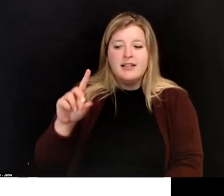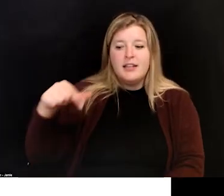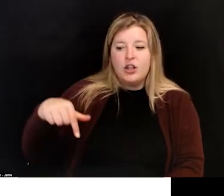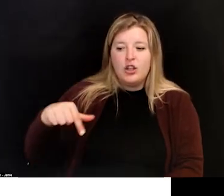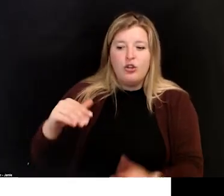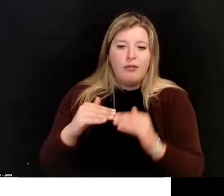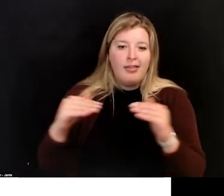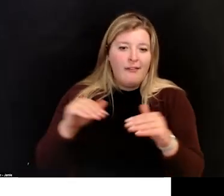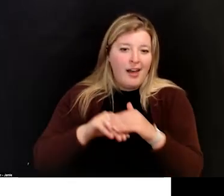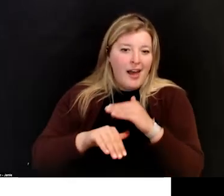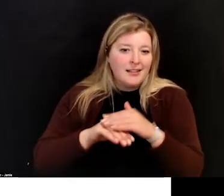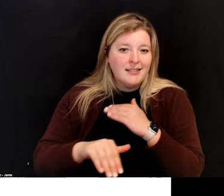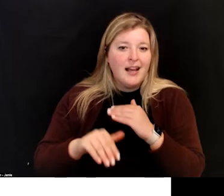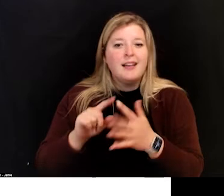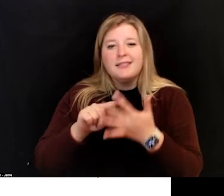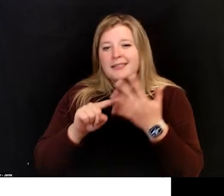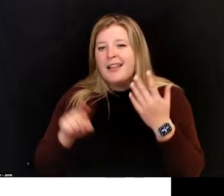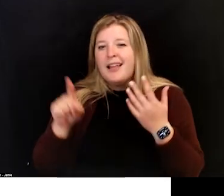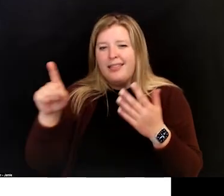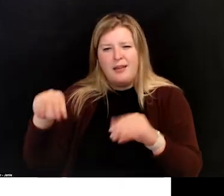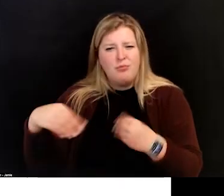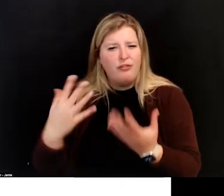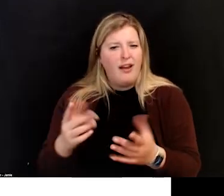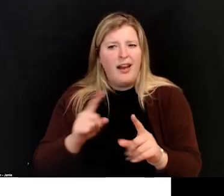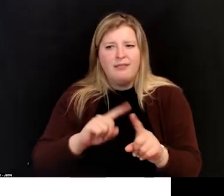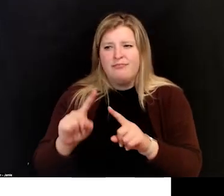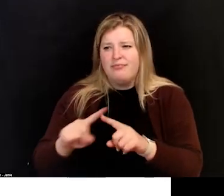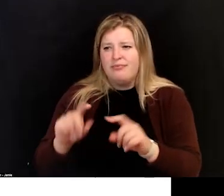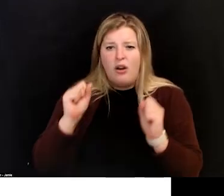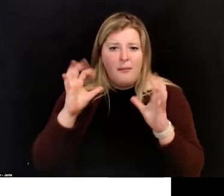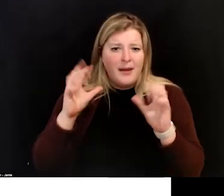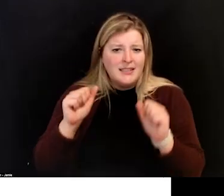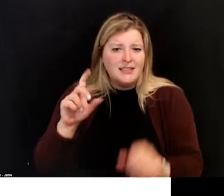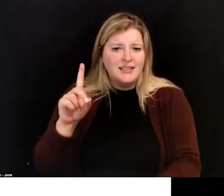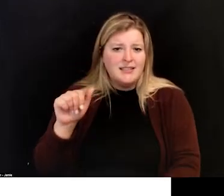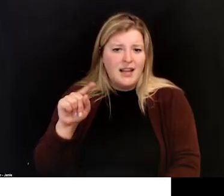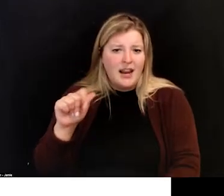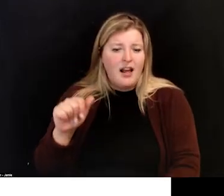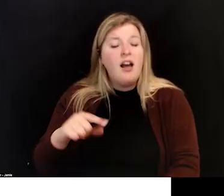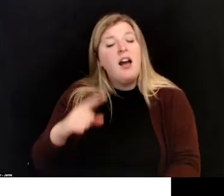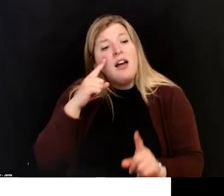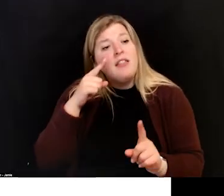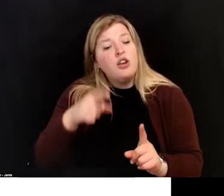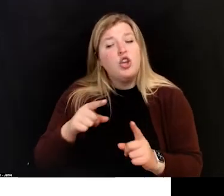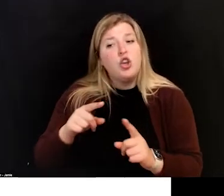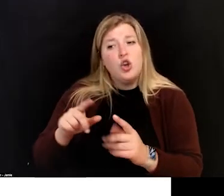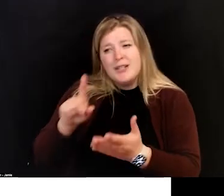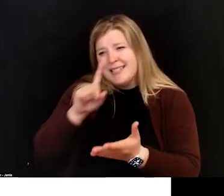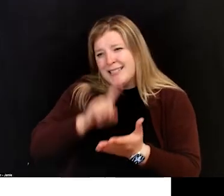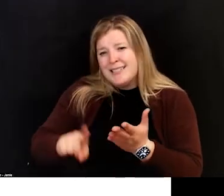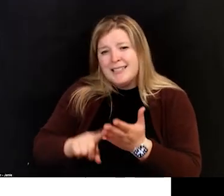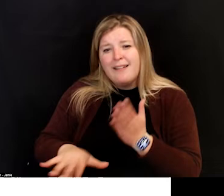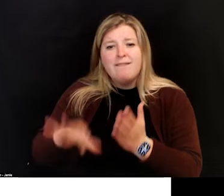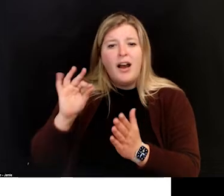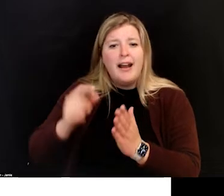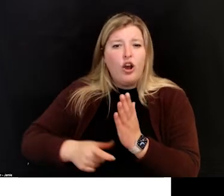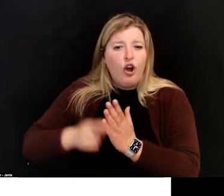TPGi also provide a great amount of data. And so I think looking for those articles, looking for that content, all of those provide